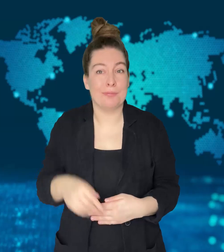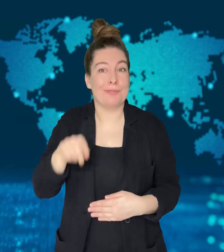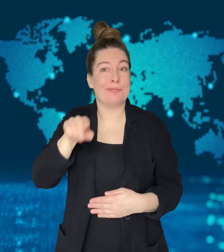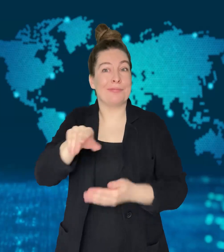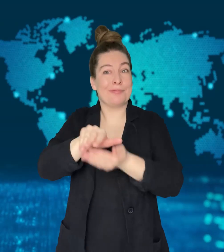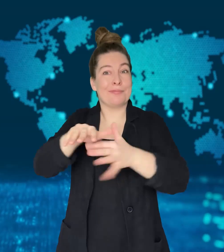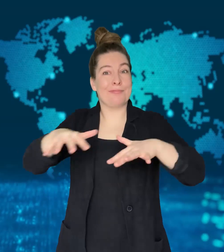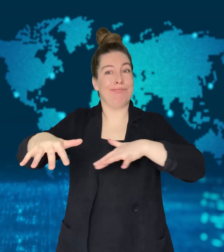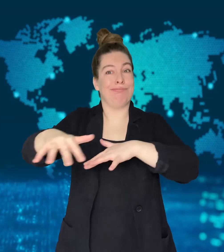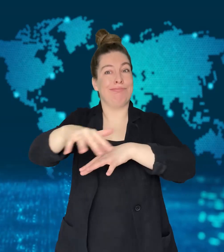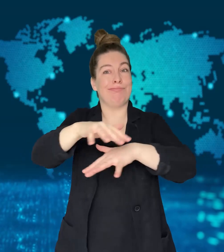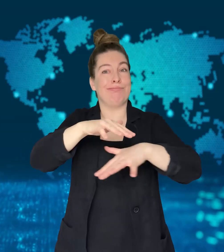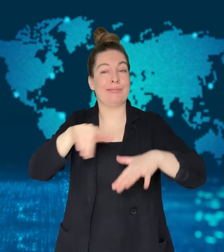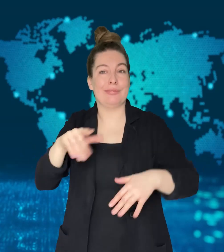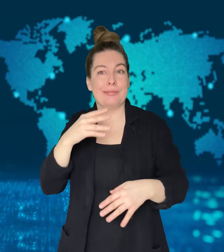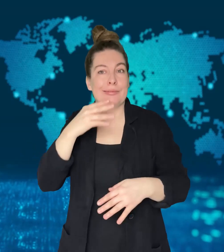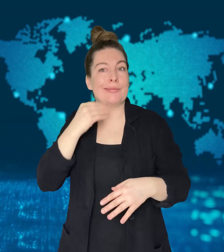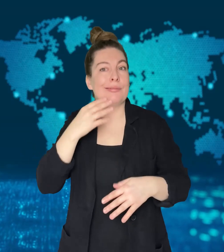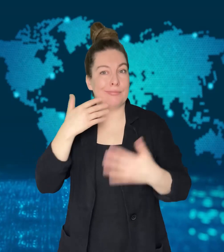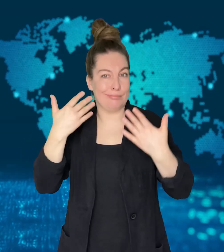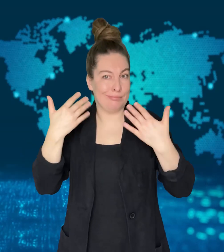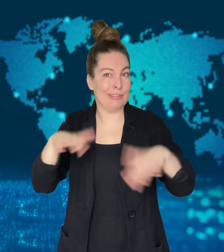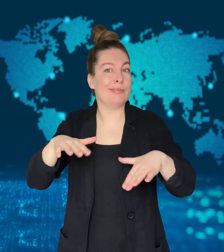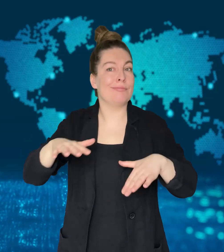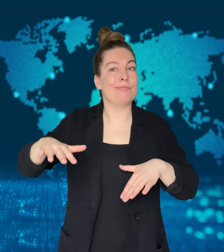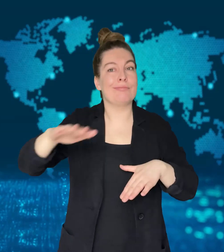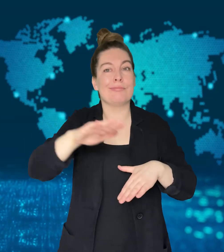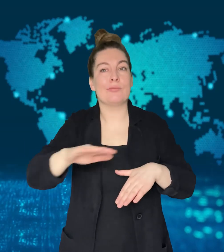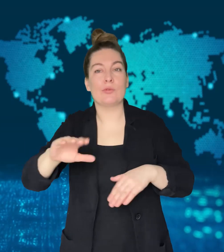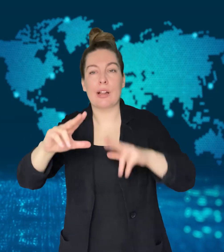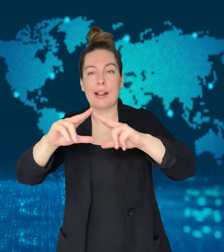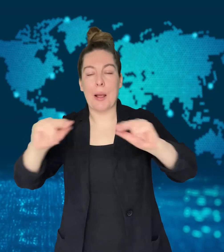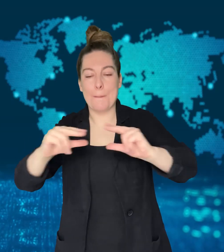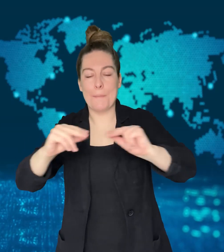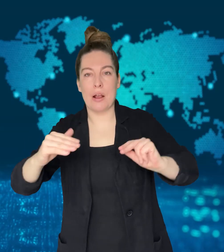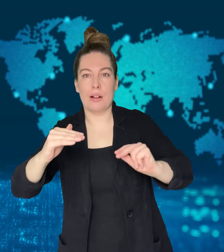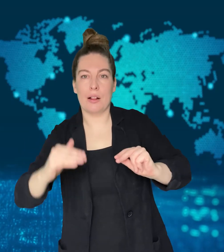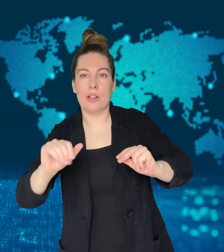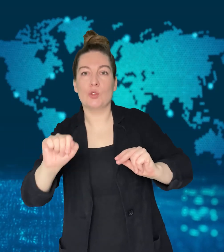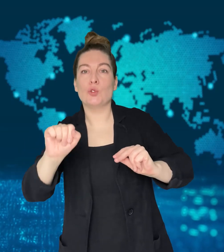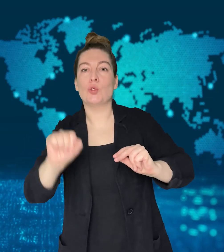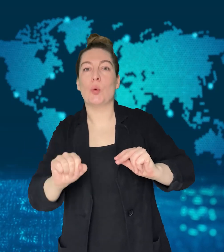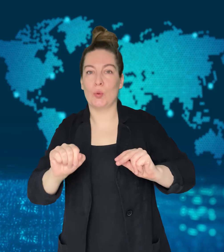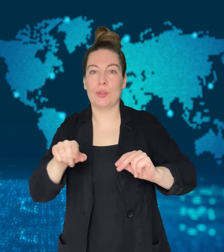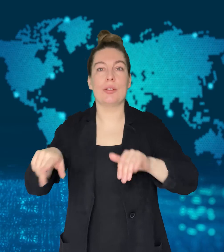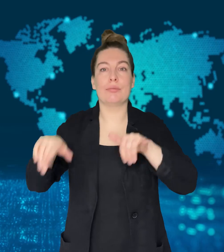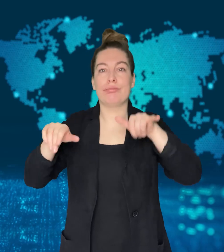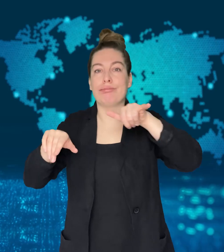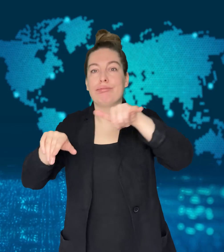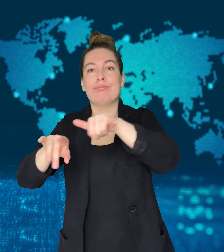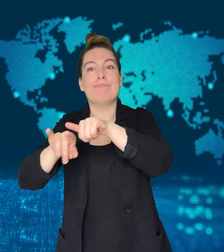The attacks targeted Hezbollah's rocket launchers. Lebanon has been subject to